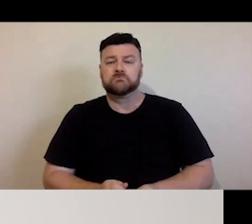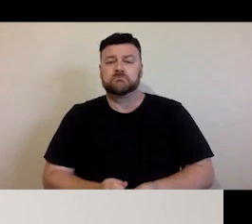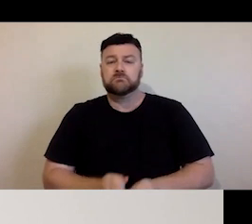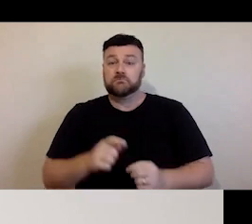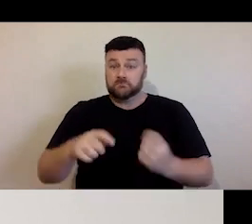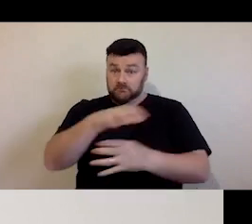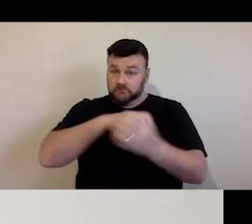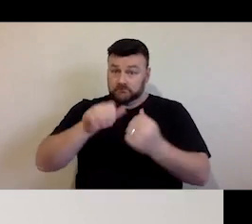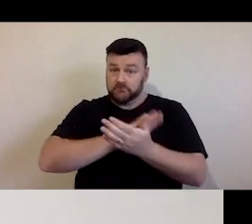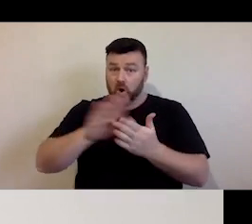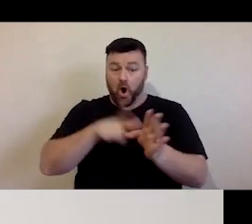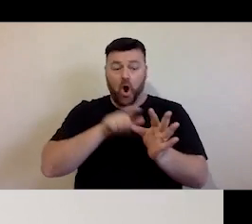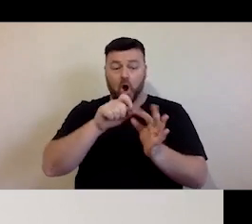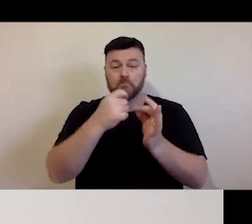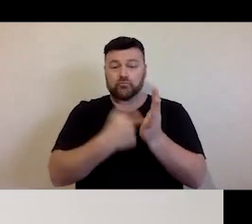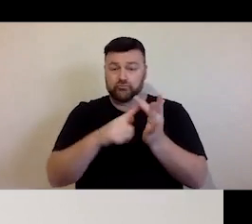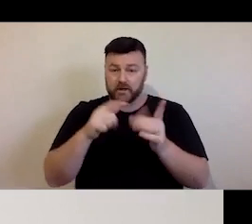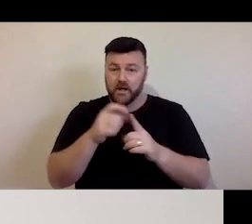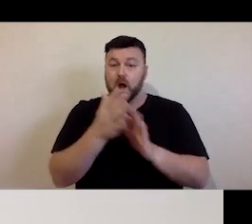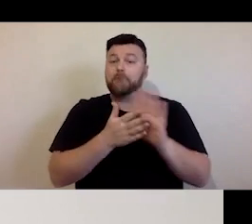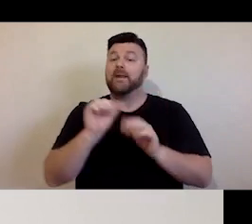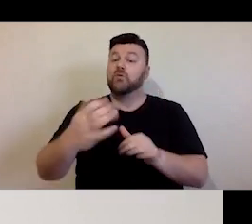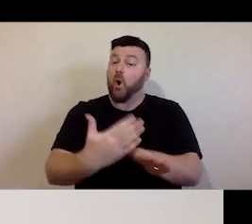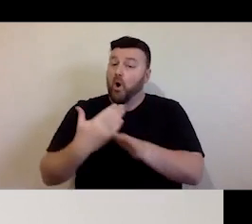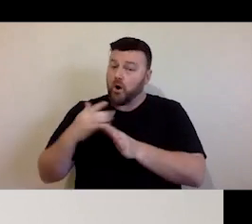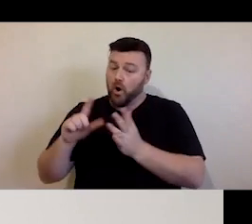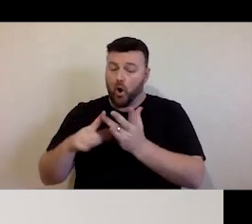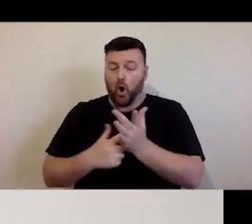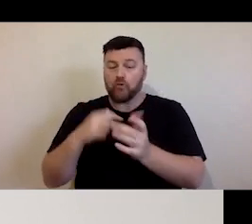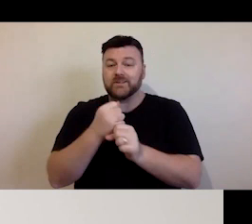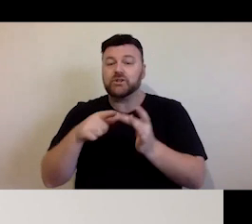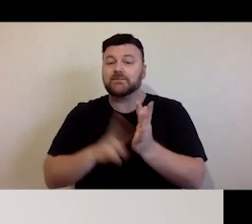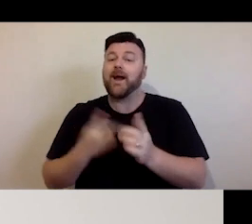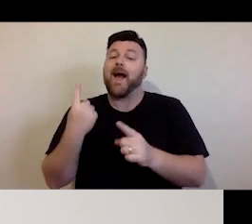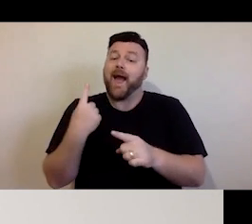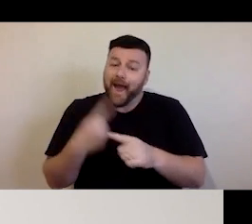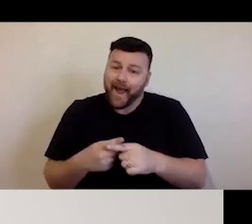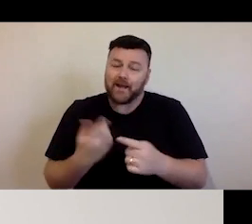origin and expression. It also means that ownership and custodianship is